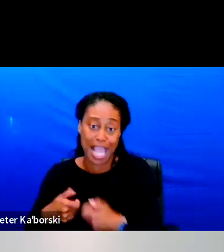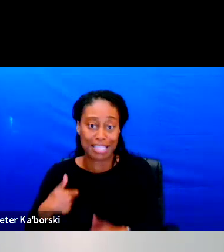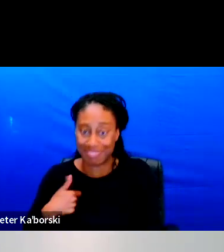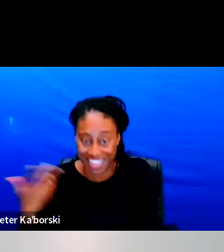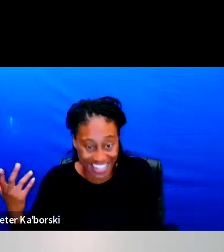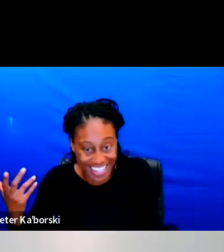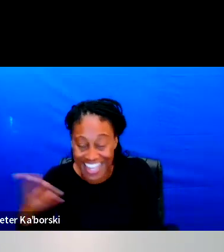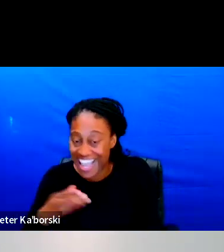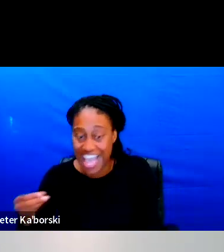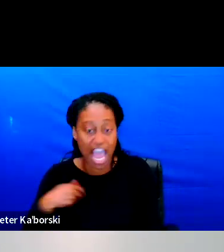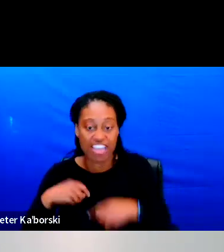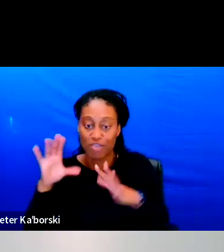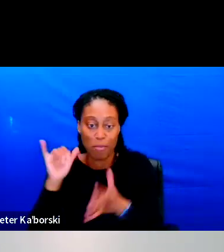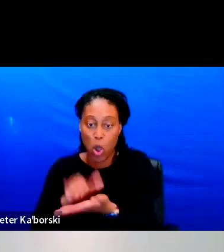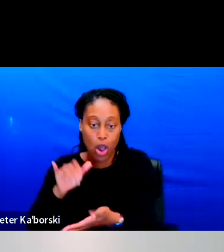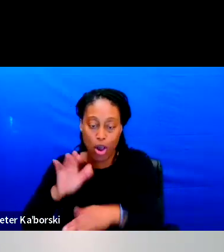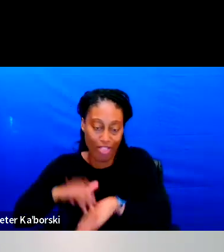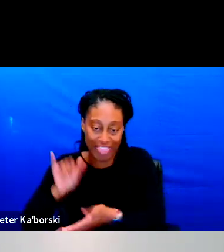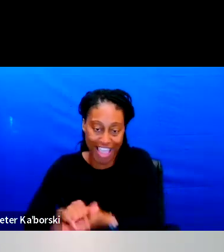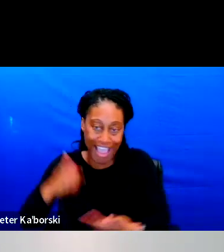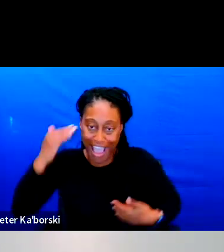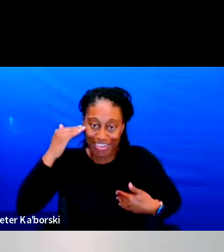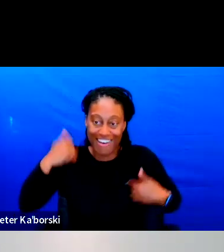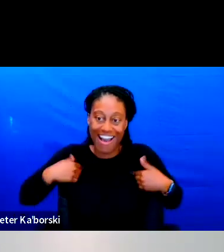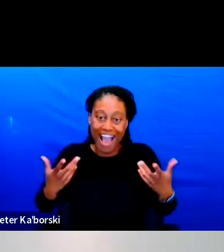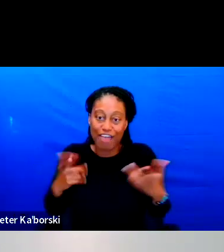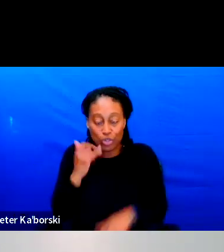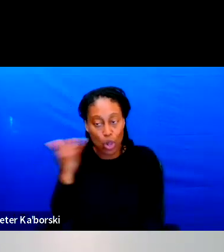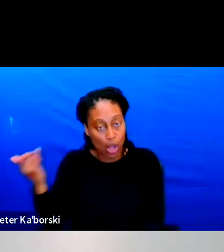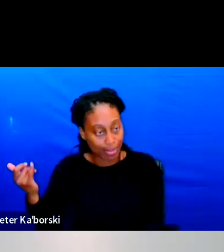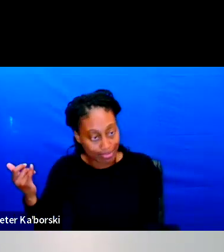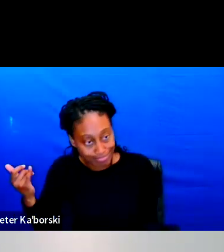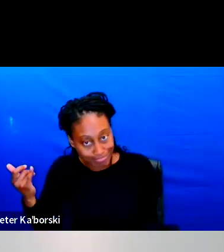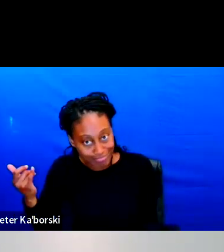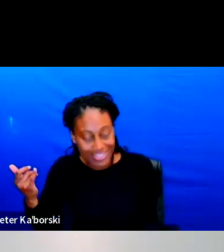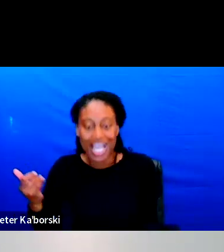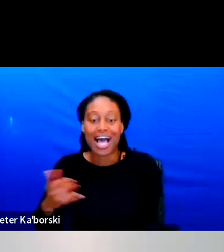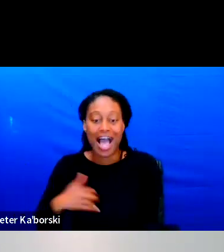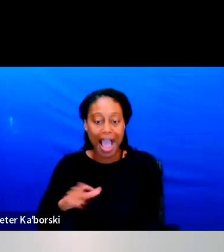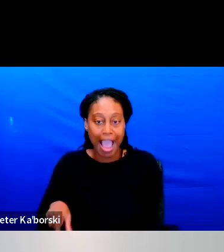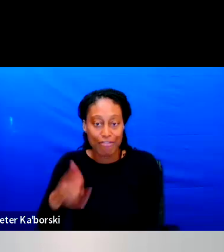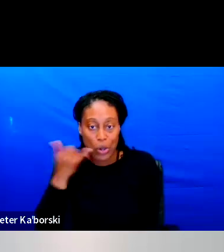Kyle Kleist: and I've given up on that. So I know I have to call him. And that's it. So. Kyle Kleist: But